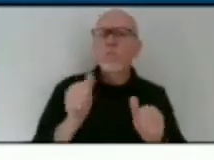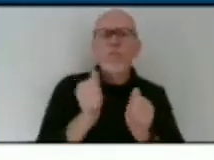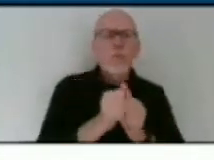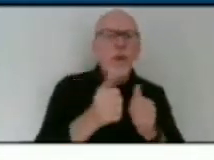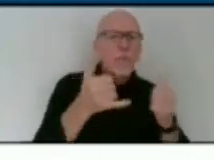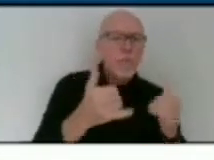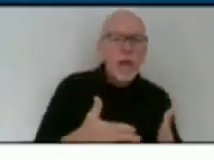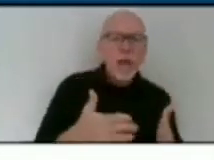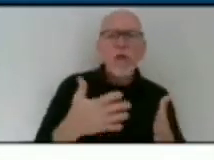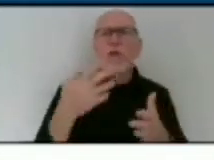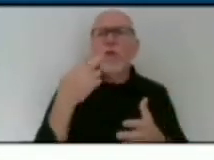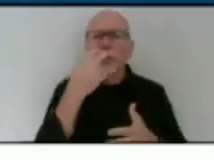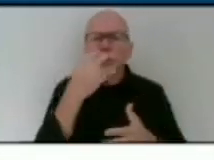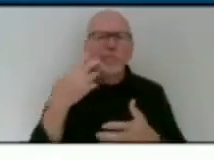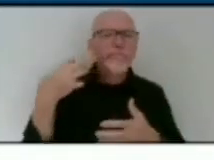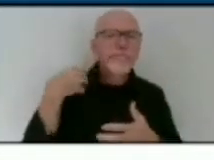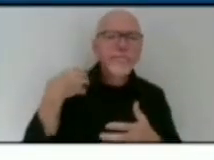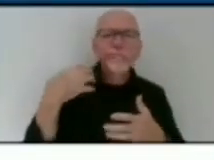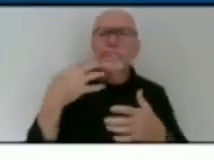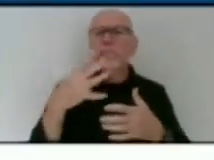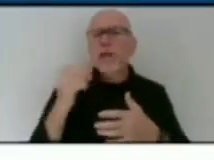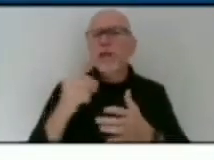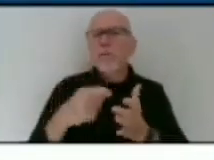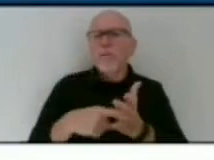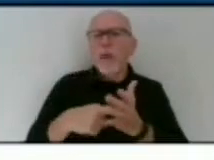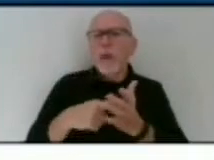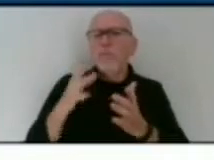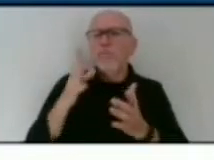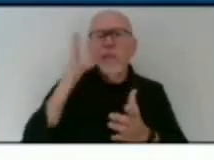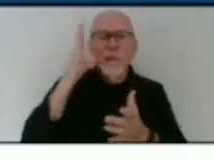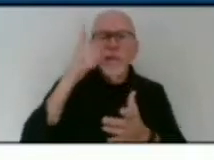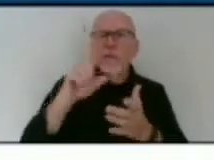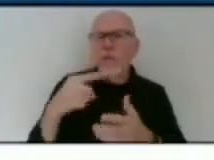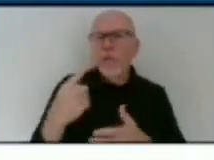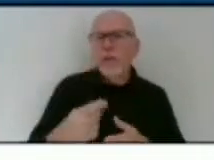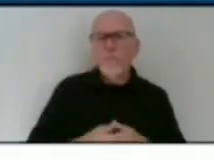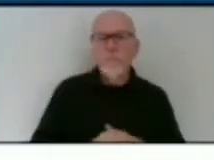parents or guardians on Lee Senior Center activities are suspended.